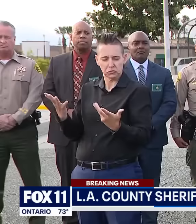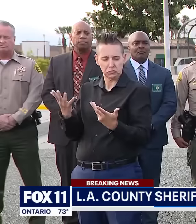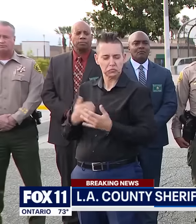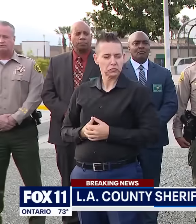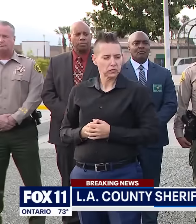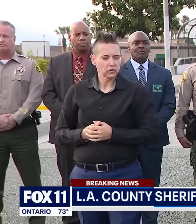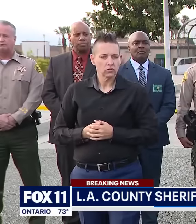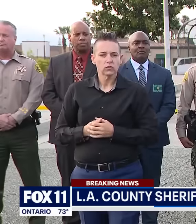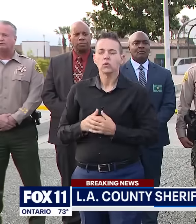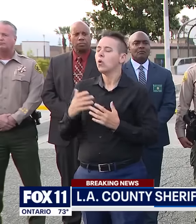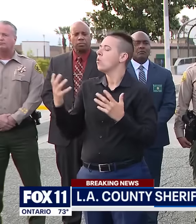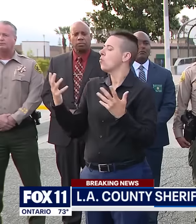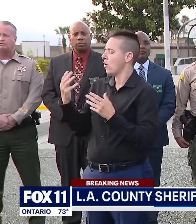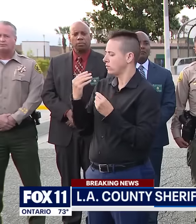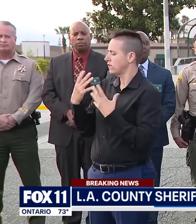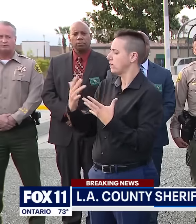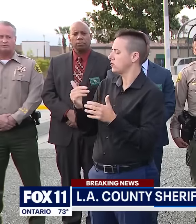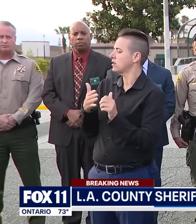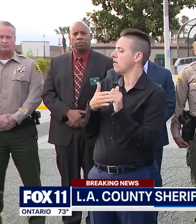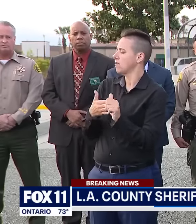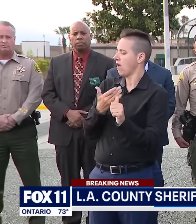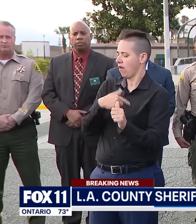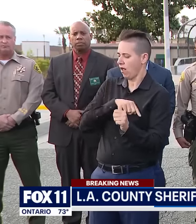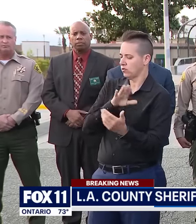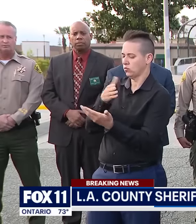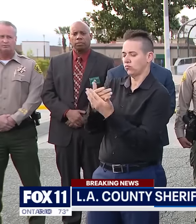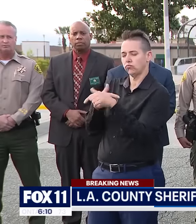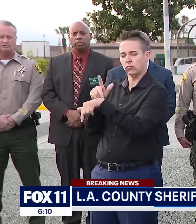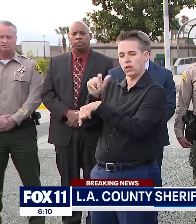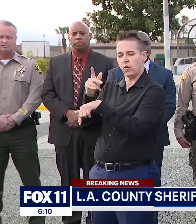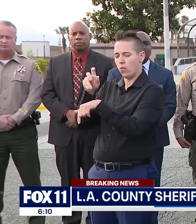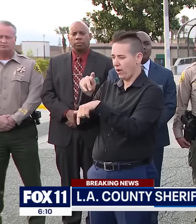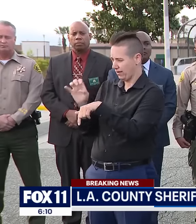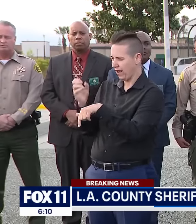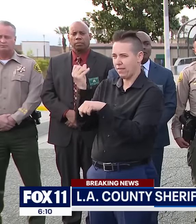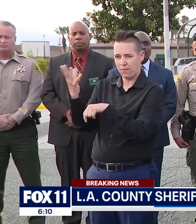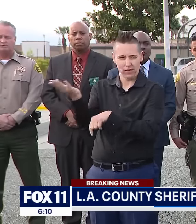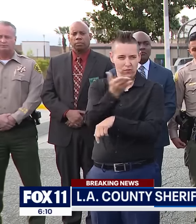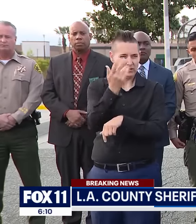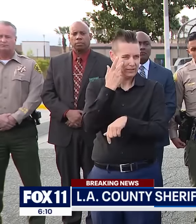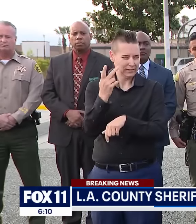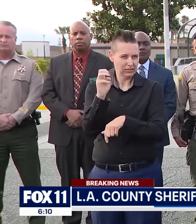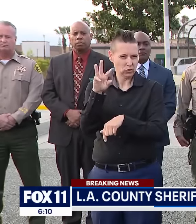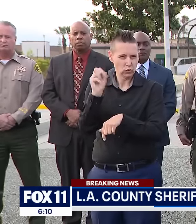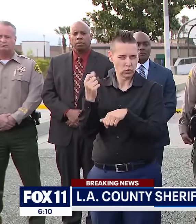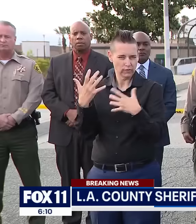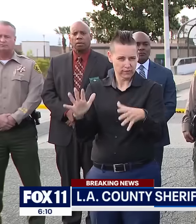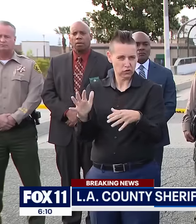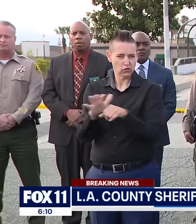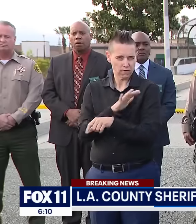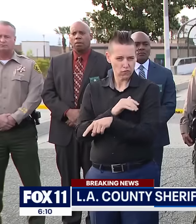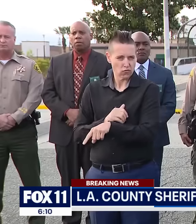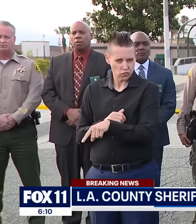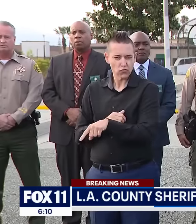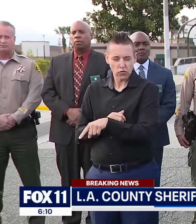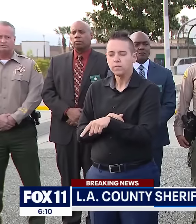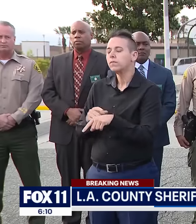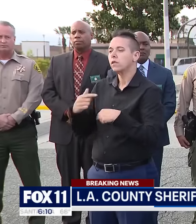us about the people who were detained there? I'm sorry. Can you repeat the question? What was the Intel that led you to the La Puente location? And what